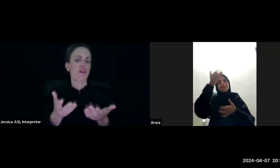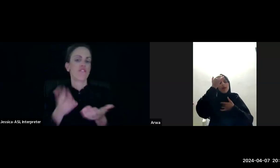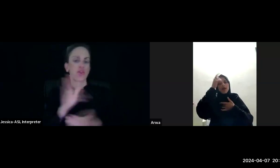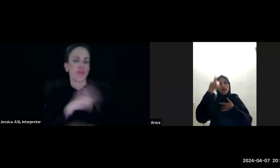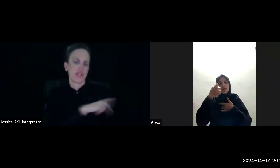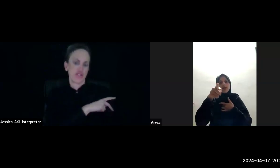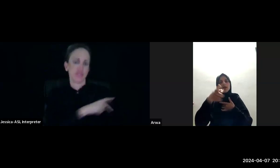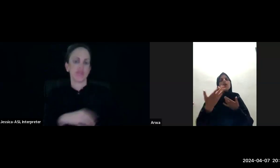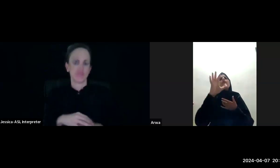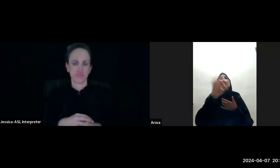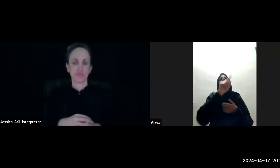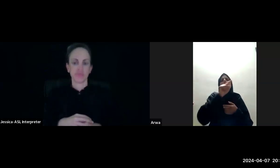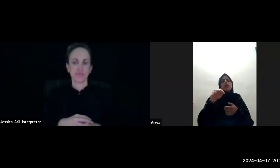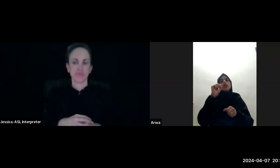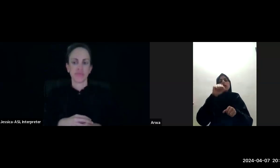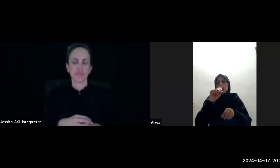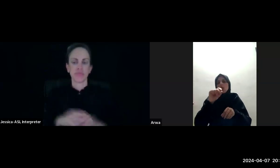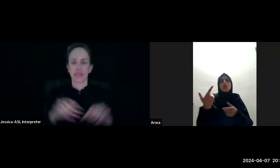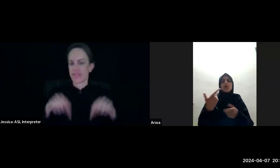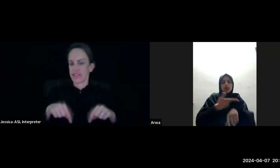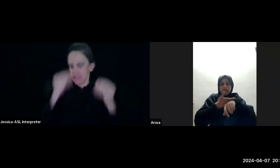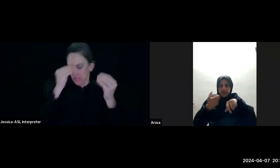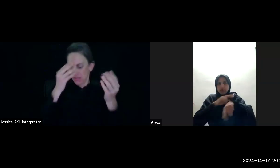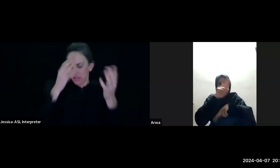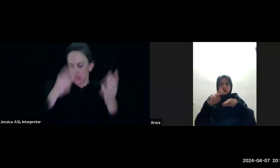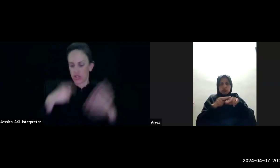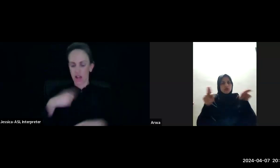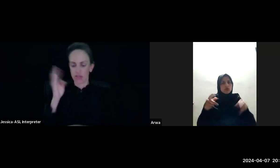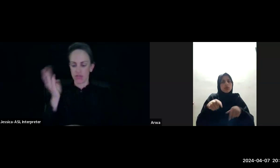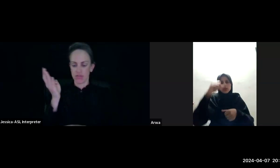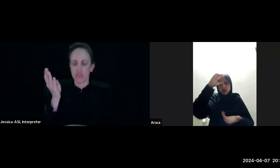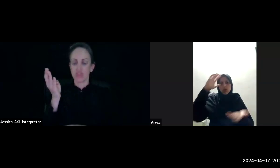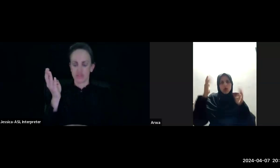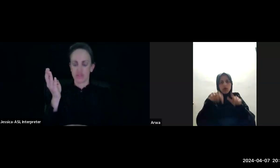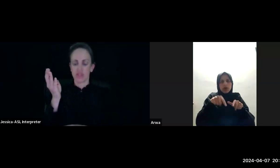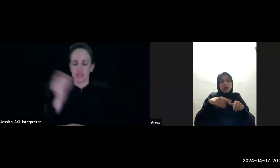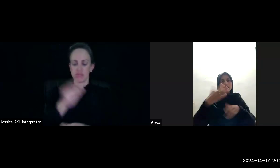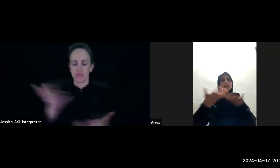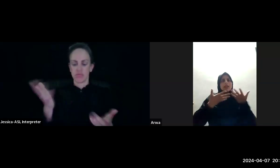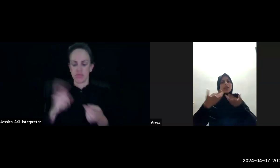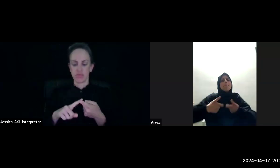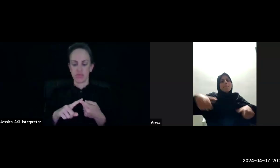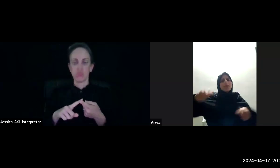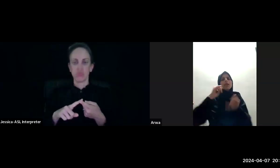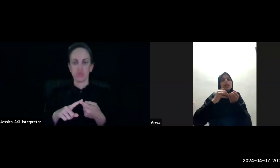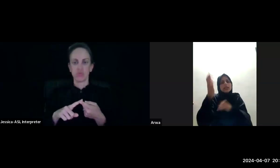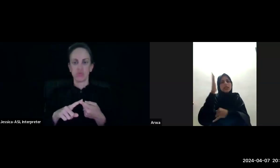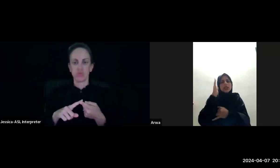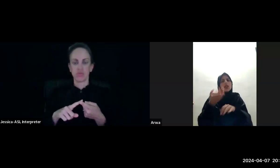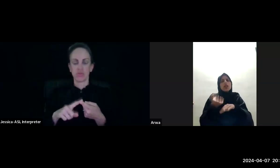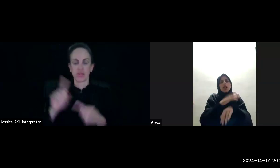information in fact I gave this talk in the All India Ophthalmic Society meeting in Culcatta last month. and